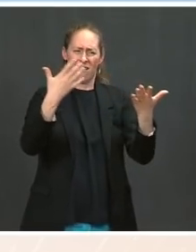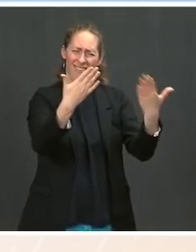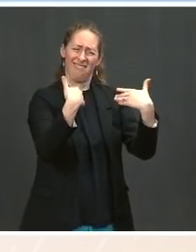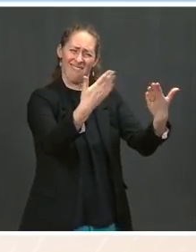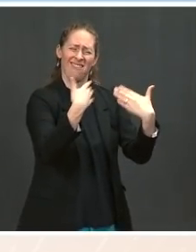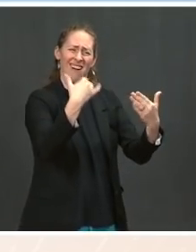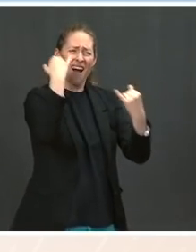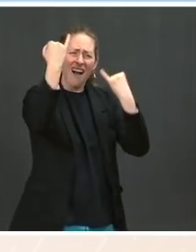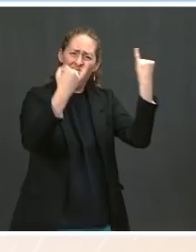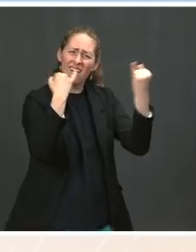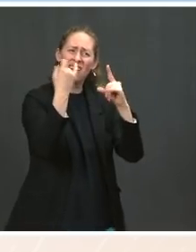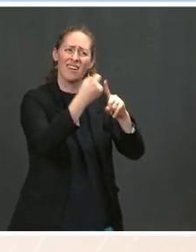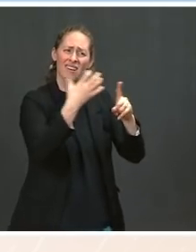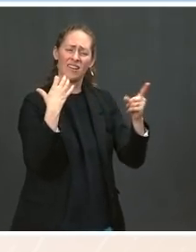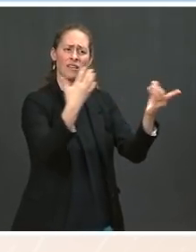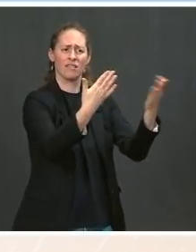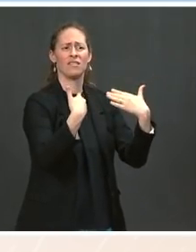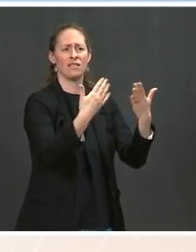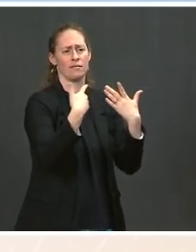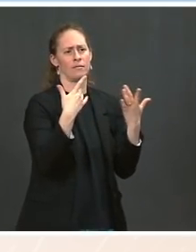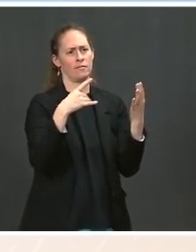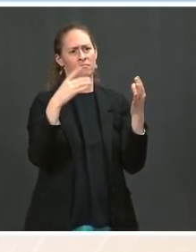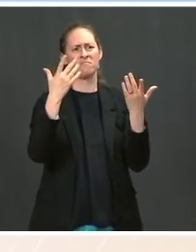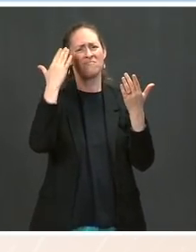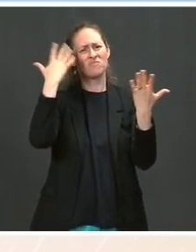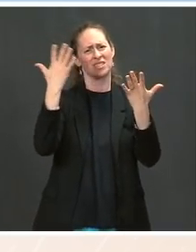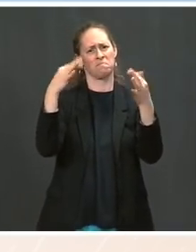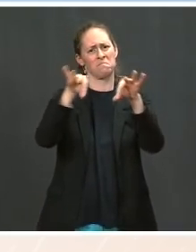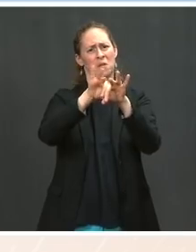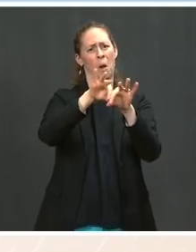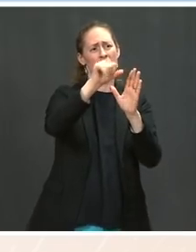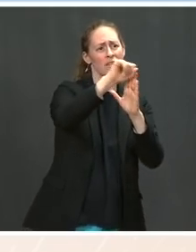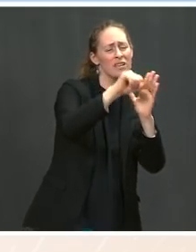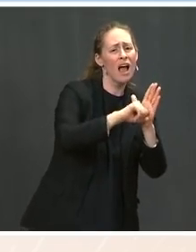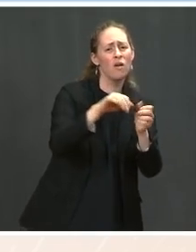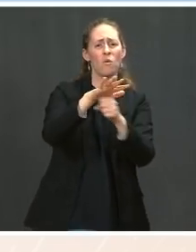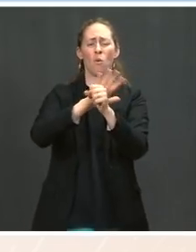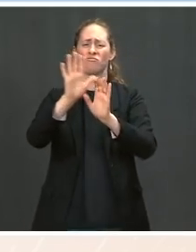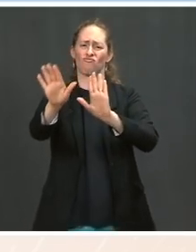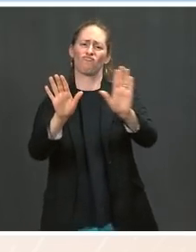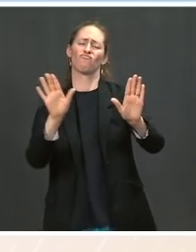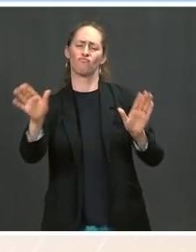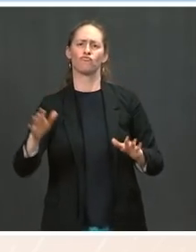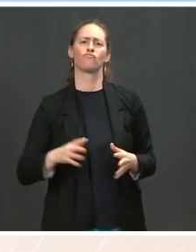this is so important to their states and communities. The Press: And I wanted to ask about the global minimum tax